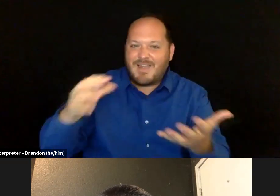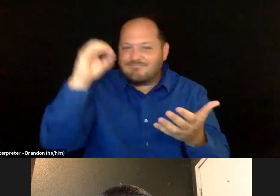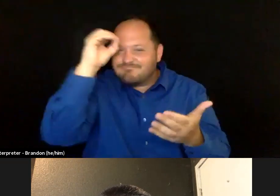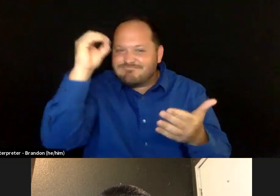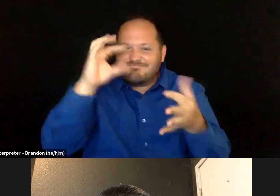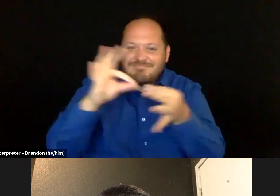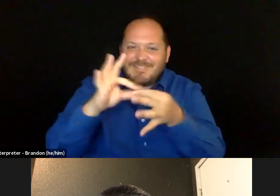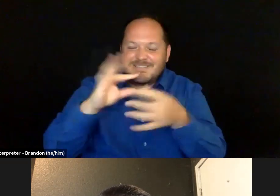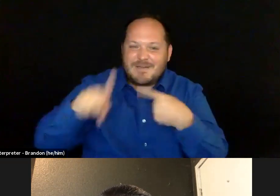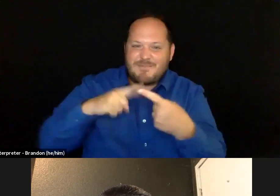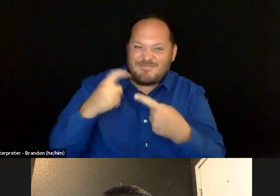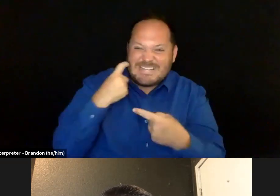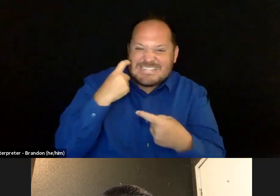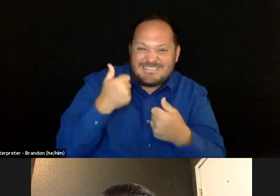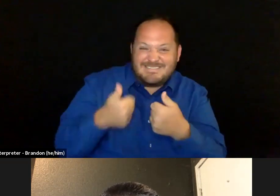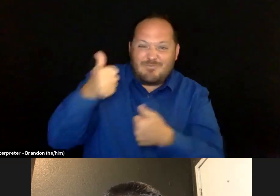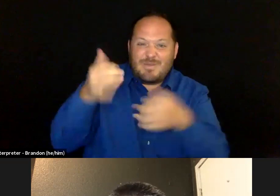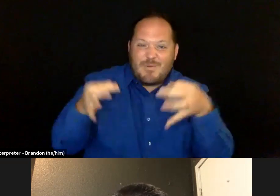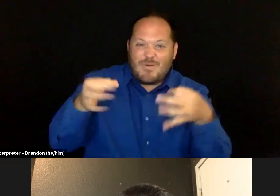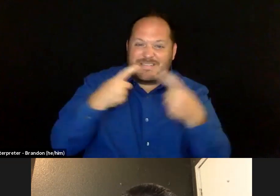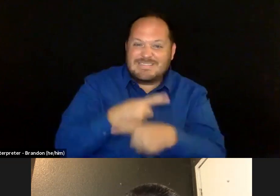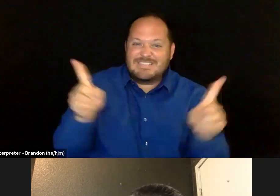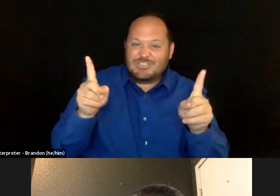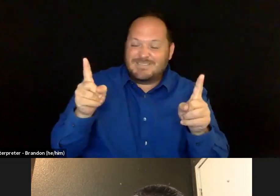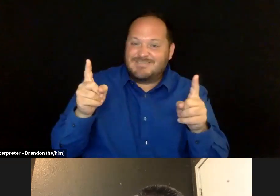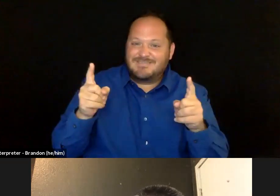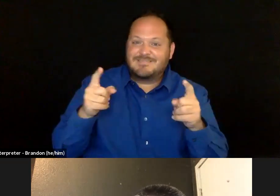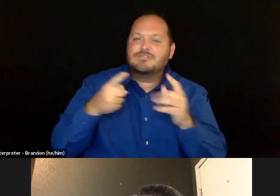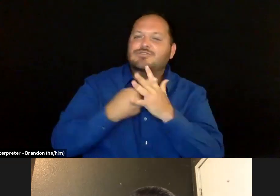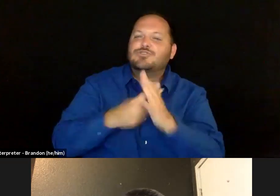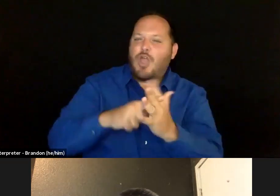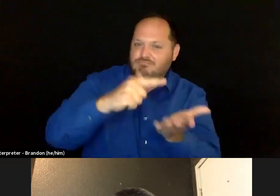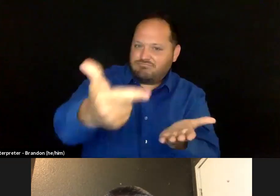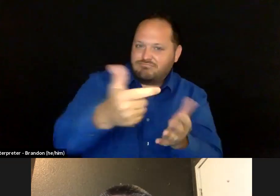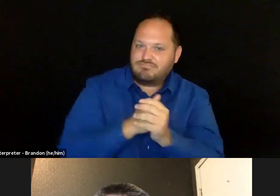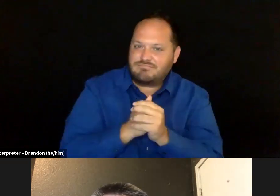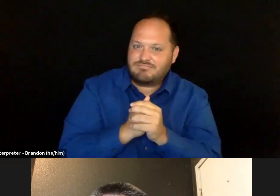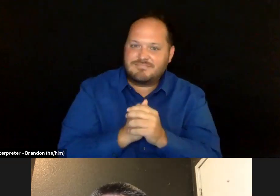women who are clearly defining priorities like these for the broader movement.